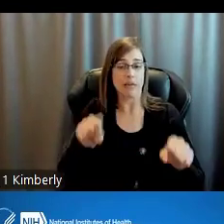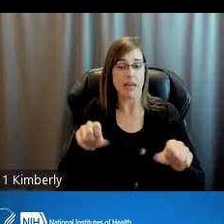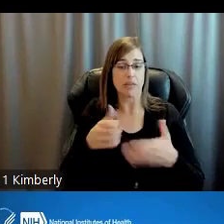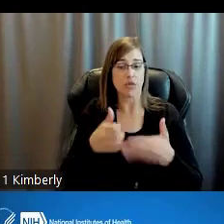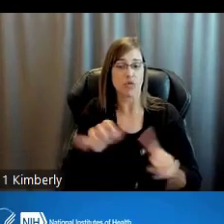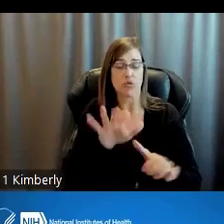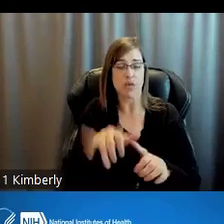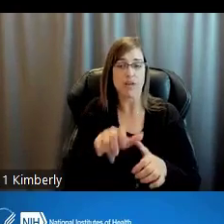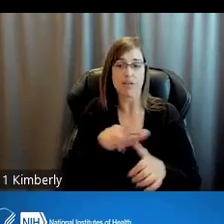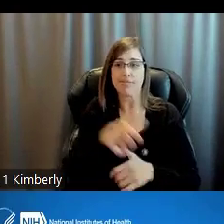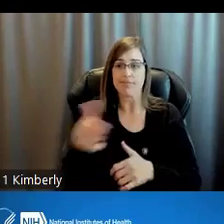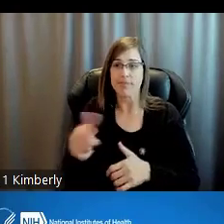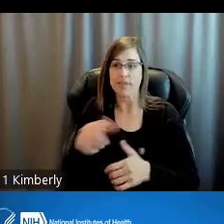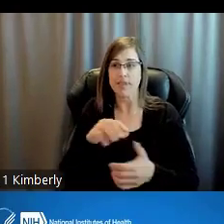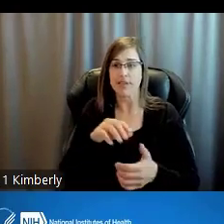Dr. Lauren Ullrich from NINDS.